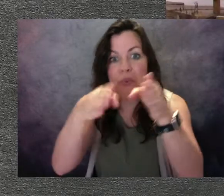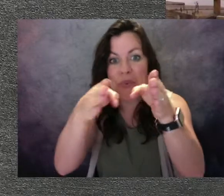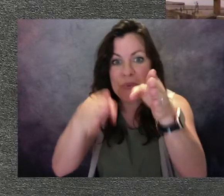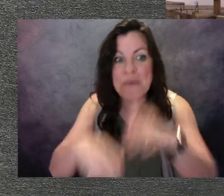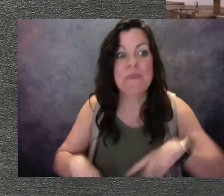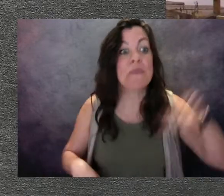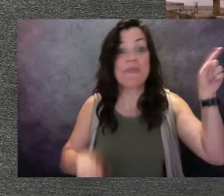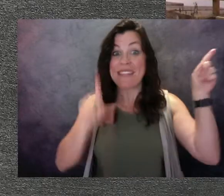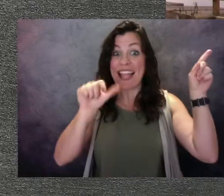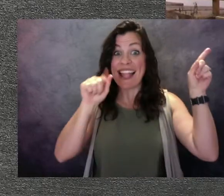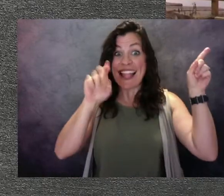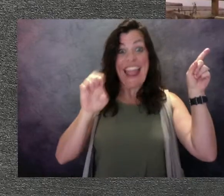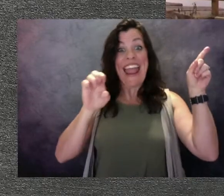This is a lake.